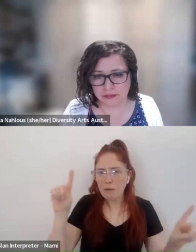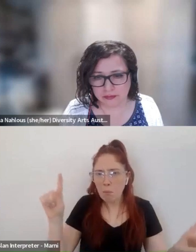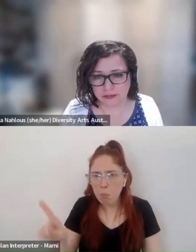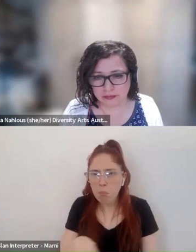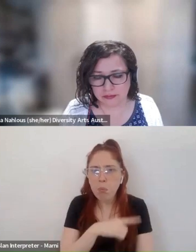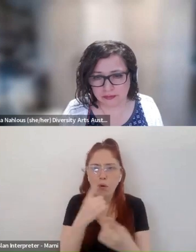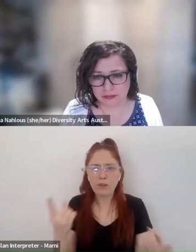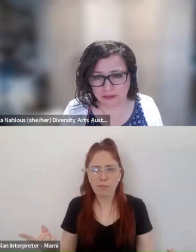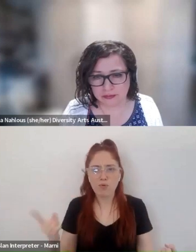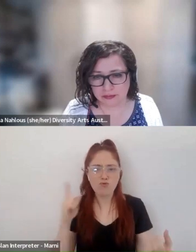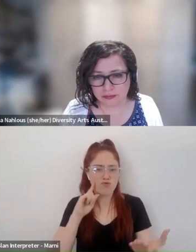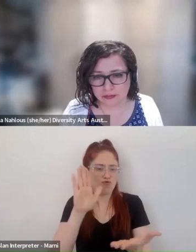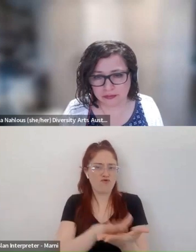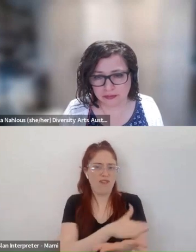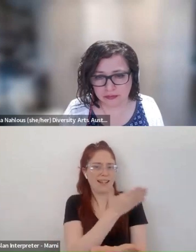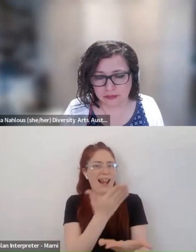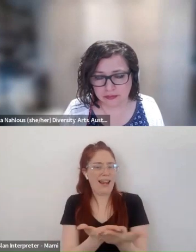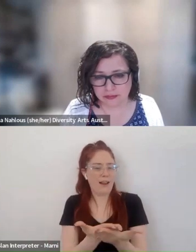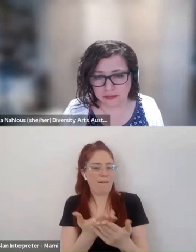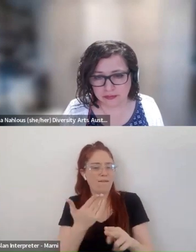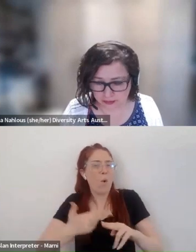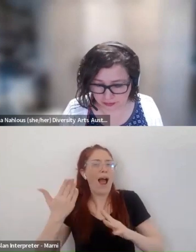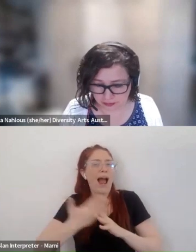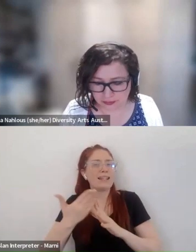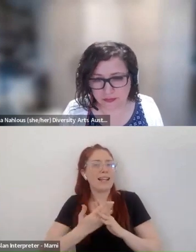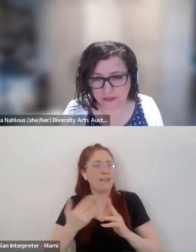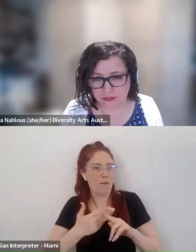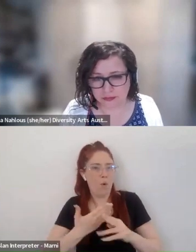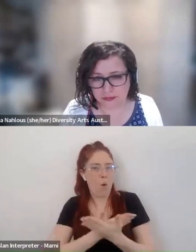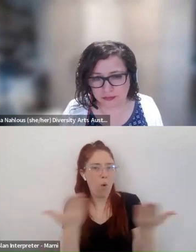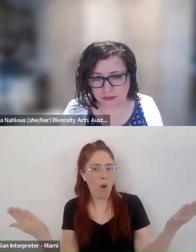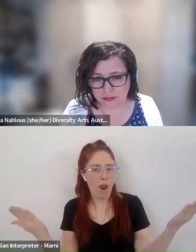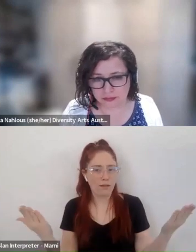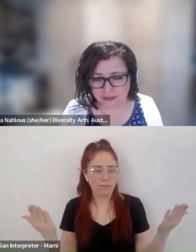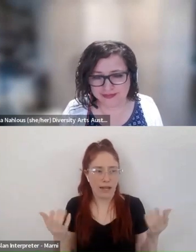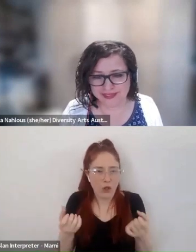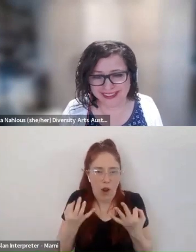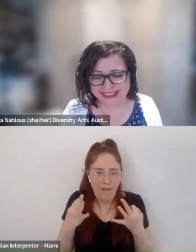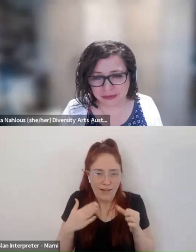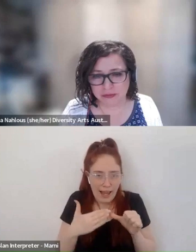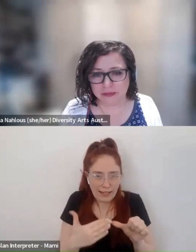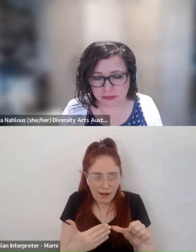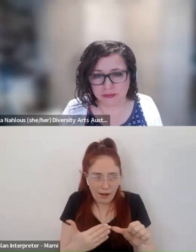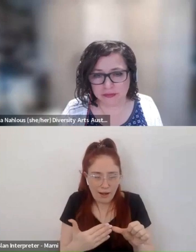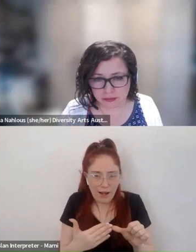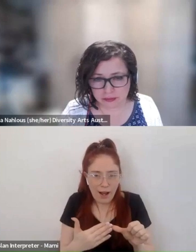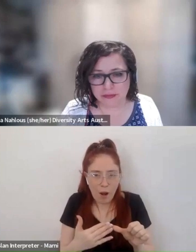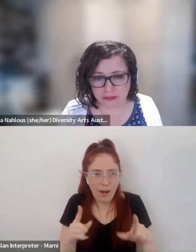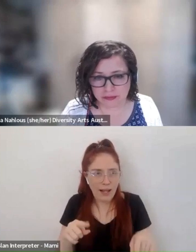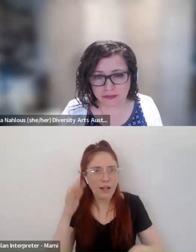give access? How do we? And I don't have any of those answers, because it was just like firing my brain off when you were